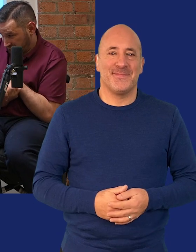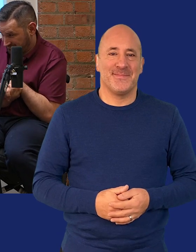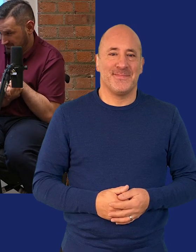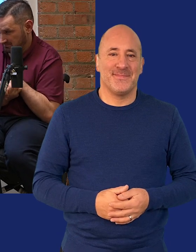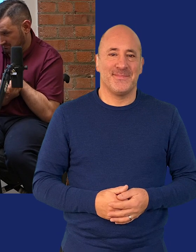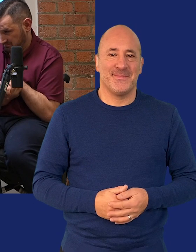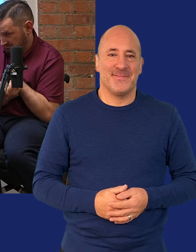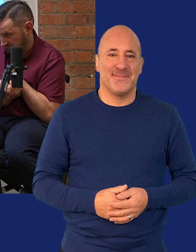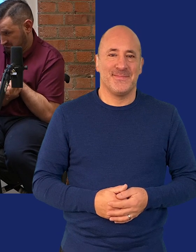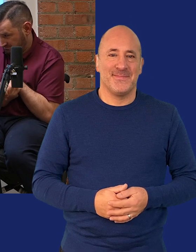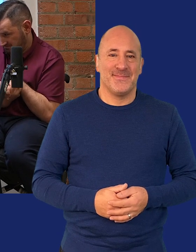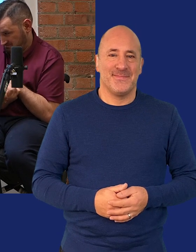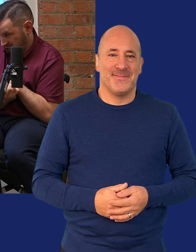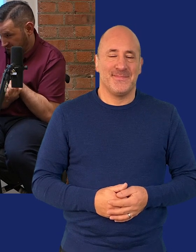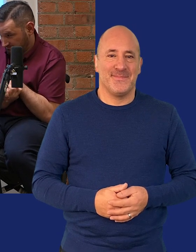Harjit.